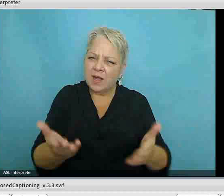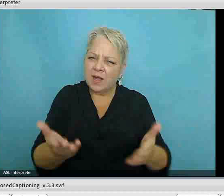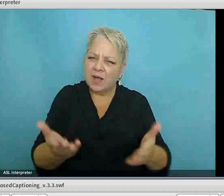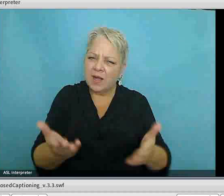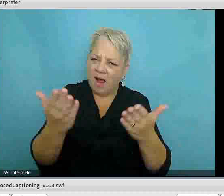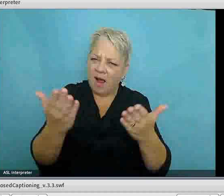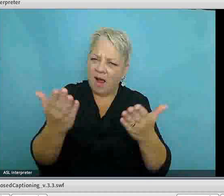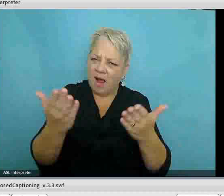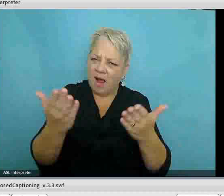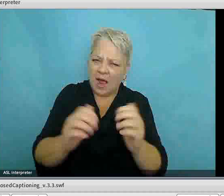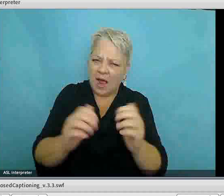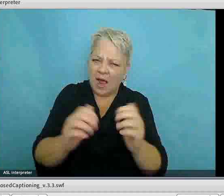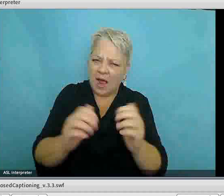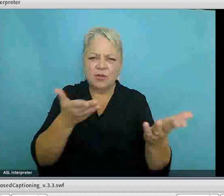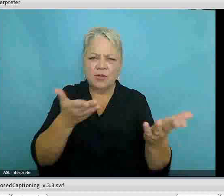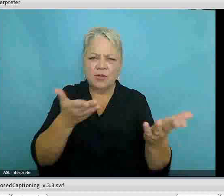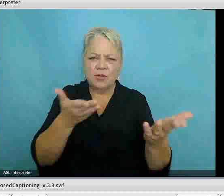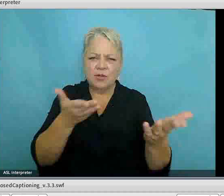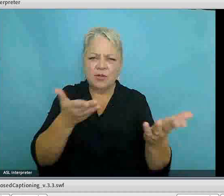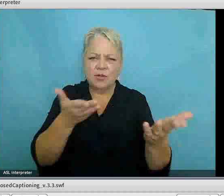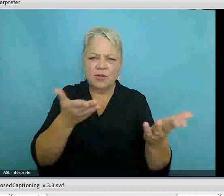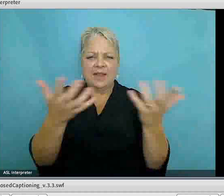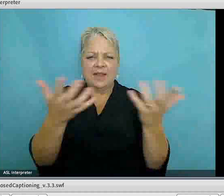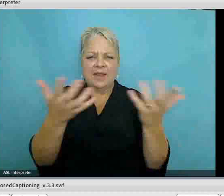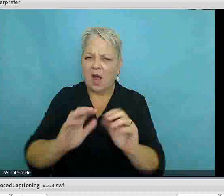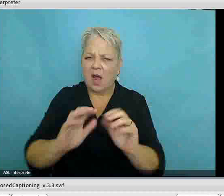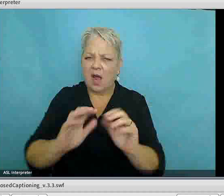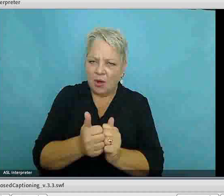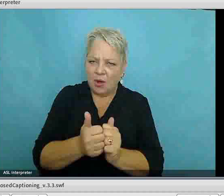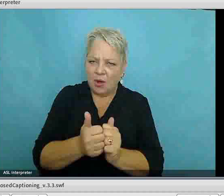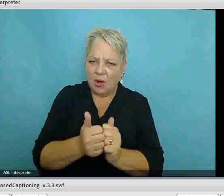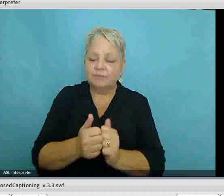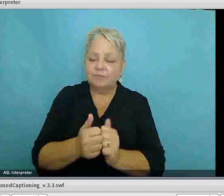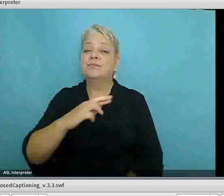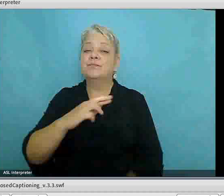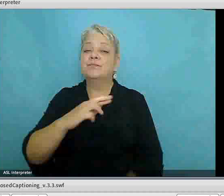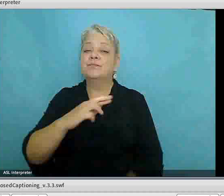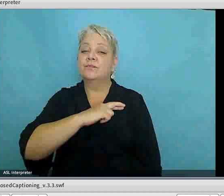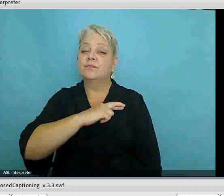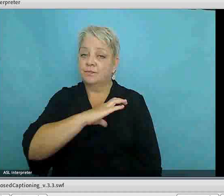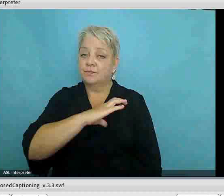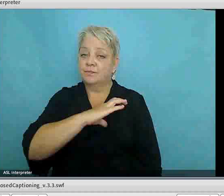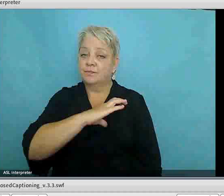and in this case, there would be coordination on both sides, and I think the major thing